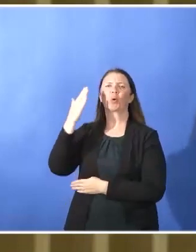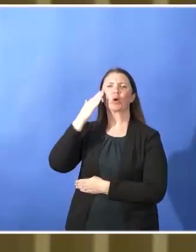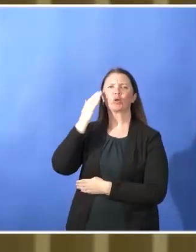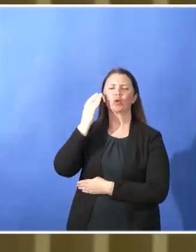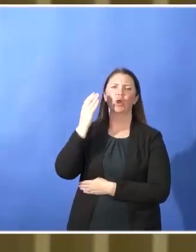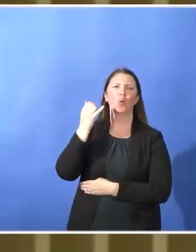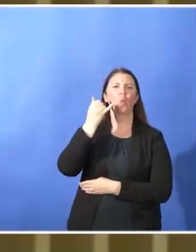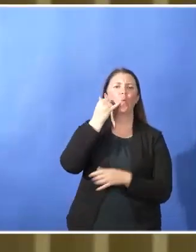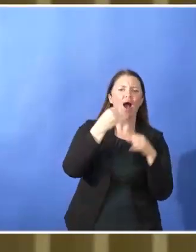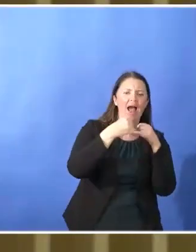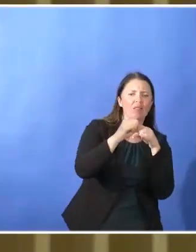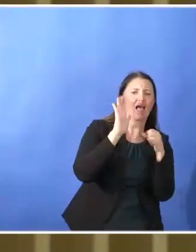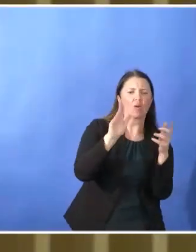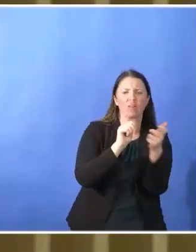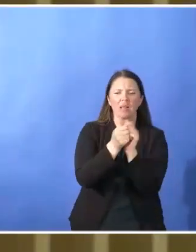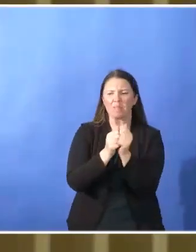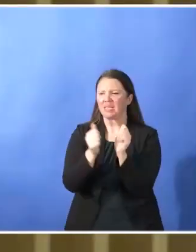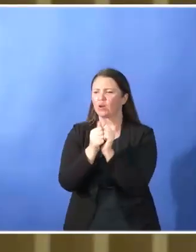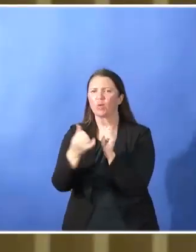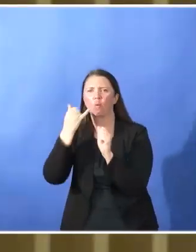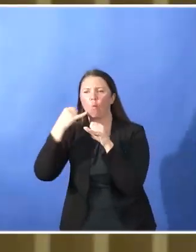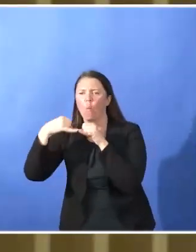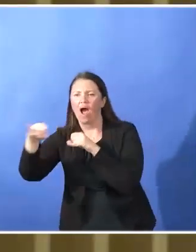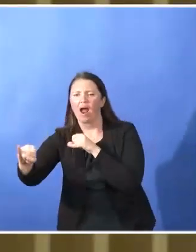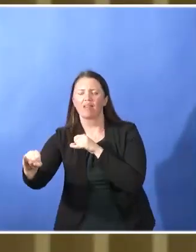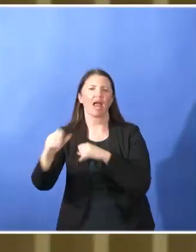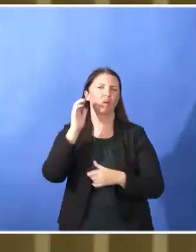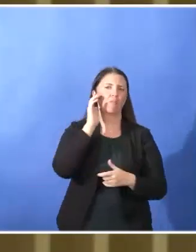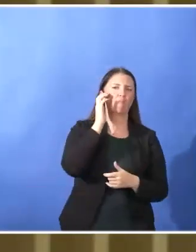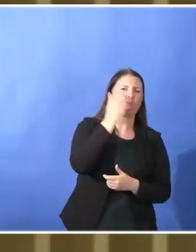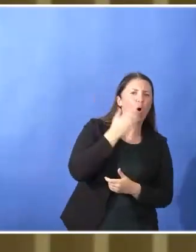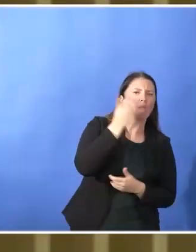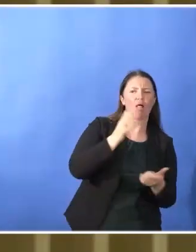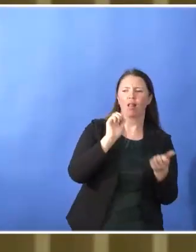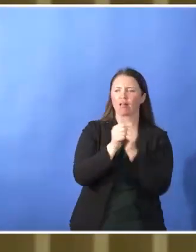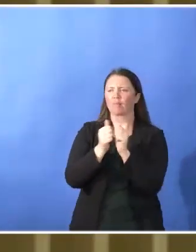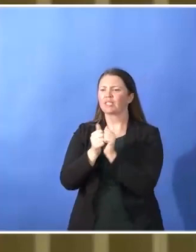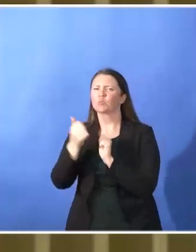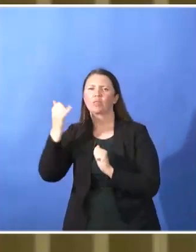PROVIDERS ARE TAKING ON THE MOST NEW WIRELESS SUBSCRIBERS,